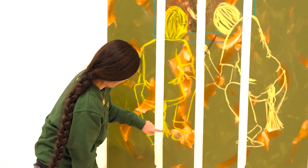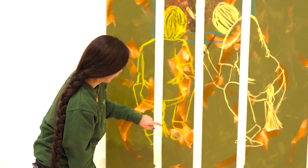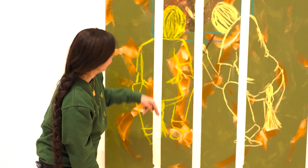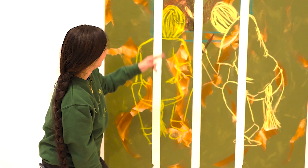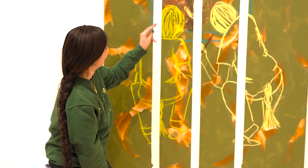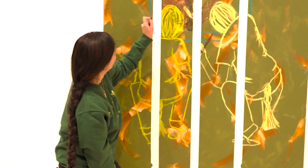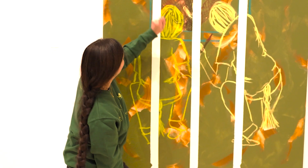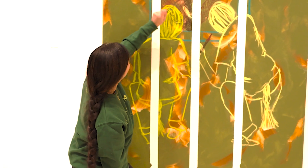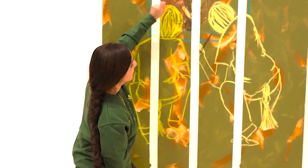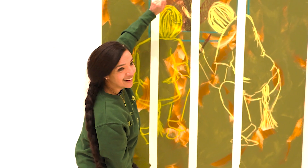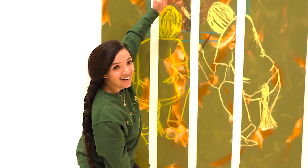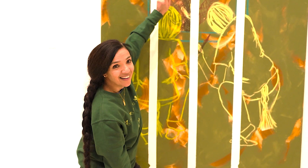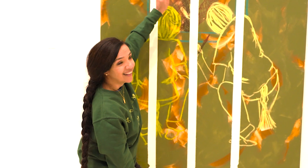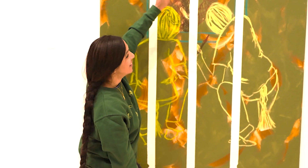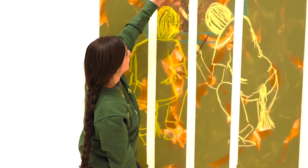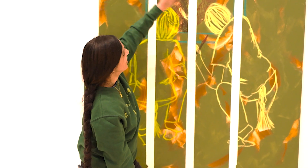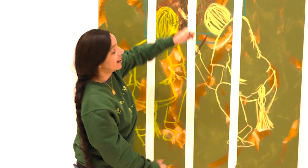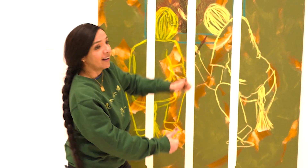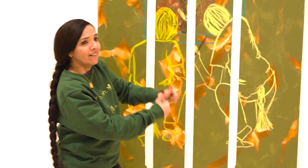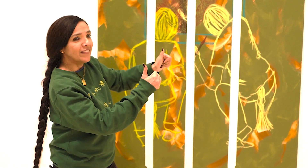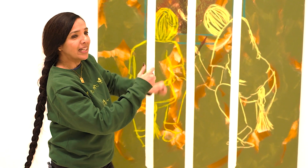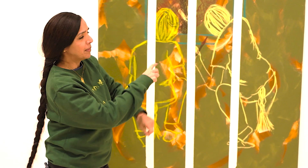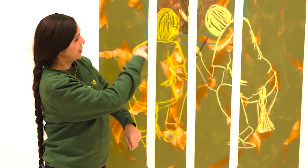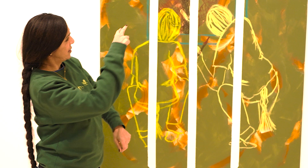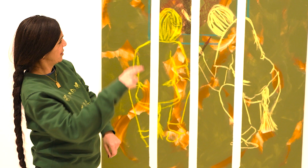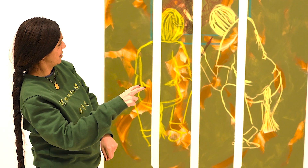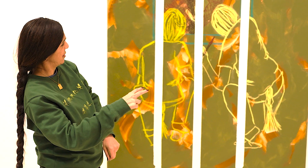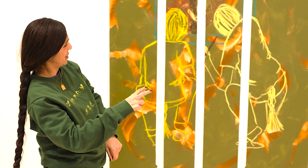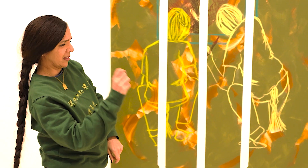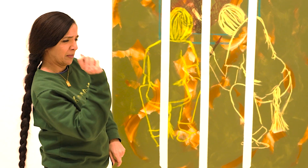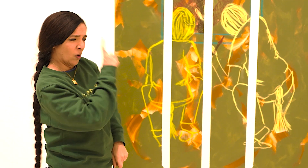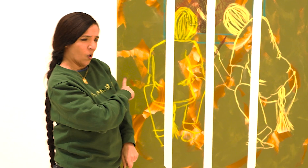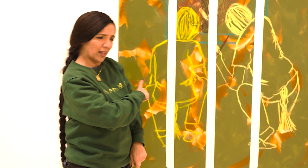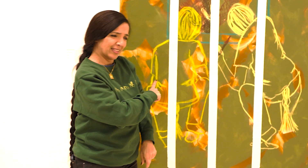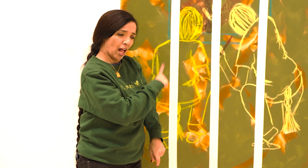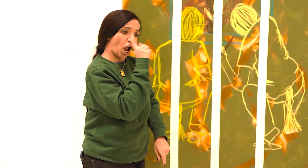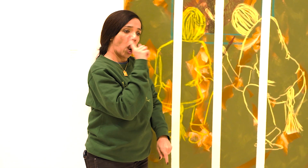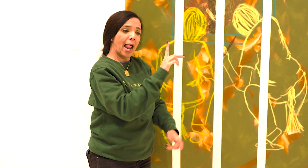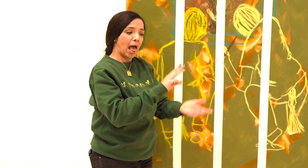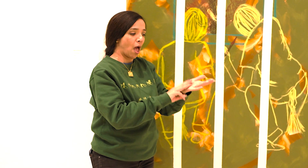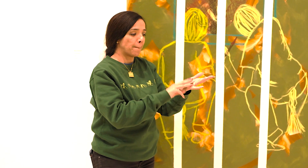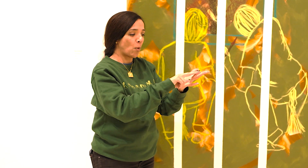creating a piece of art, and when I finished, I stood back and thought, "This is very odd.